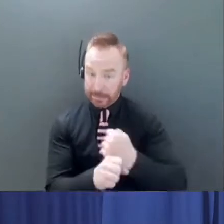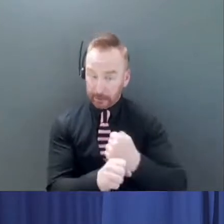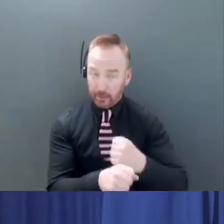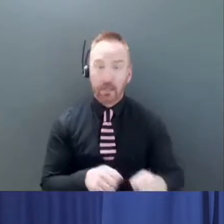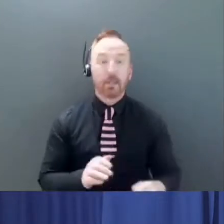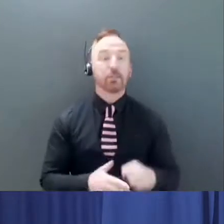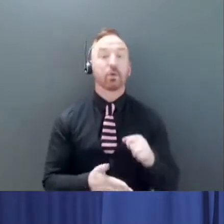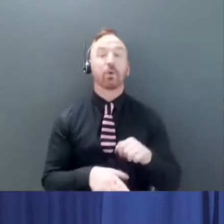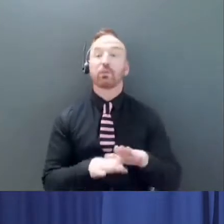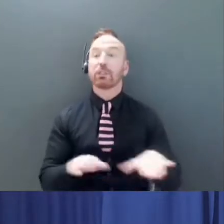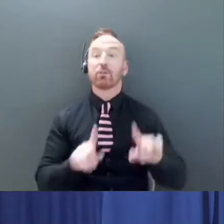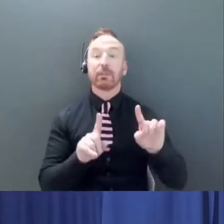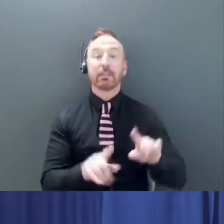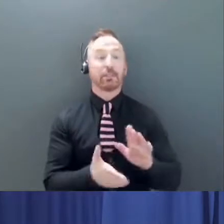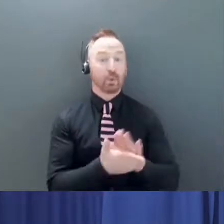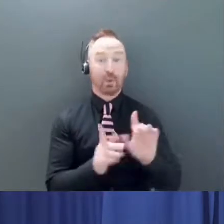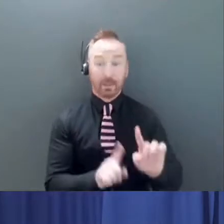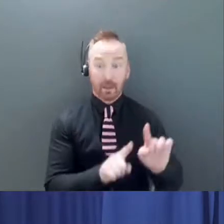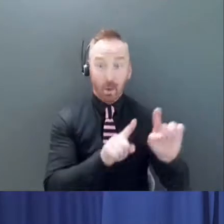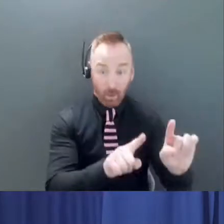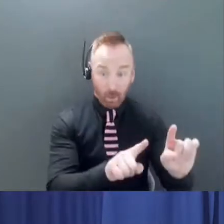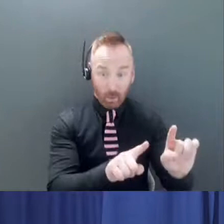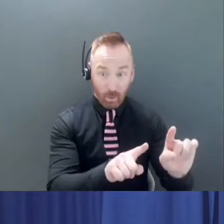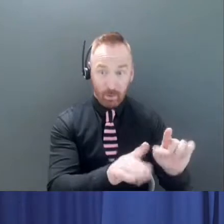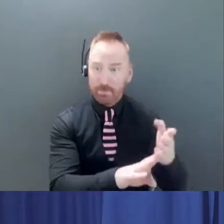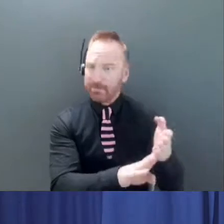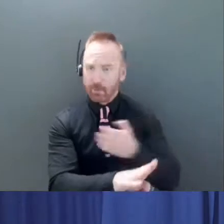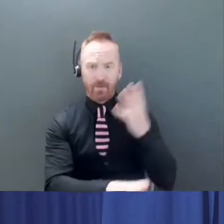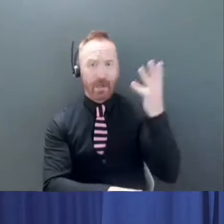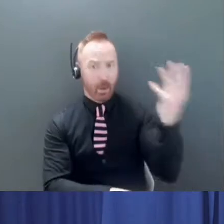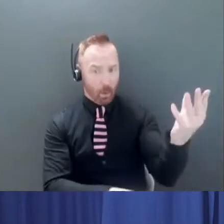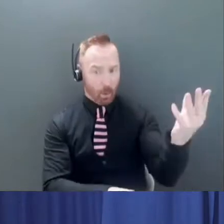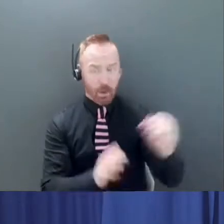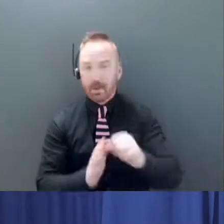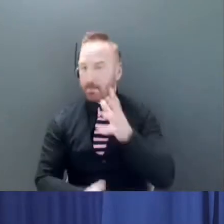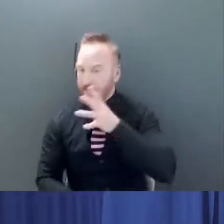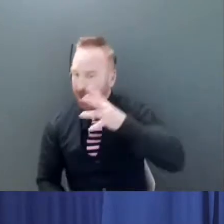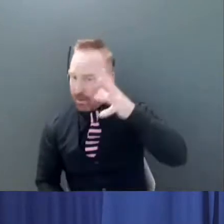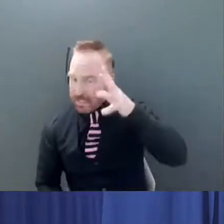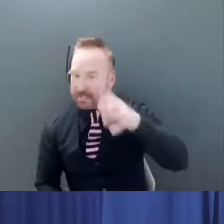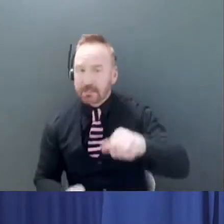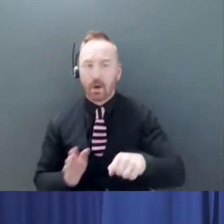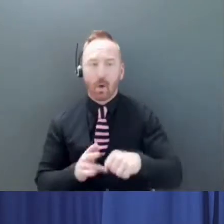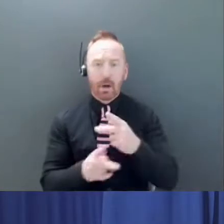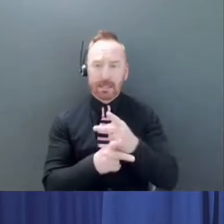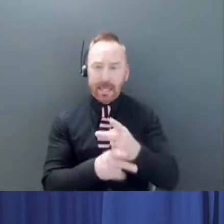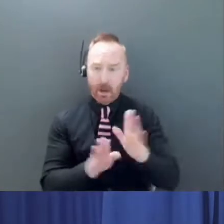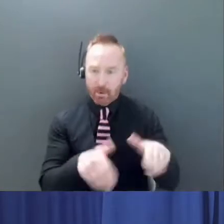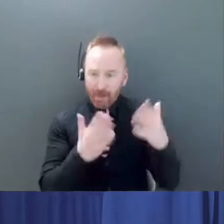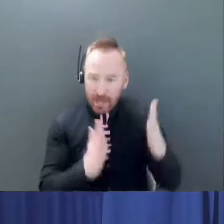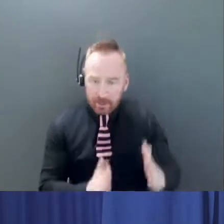for any symptoms before leaving home. And the safe advice goes for staff.